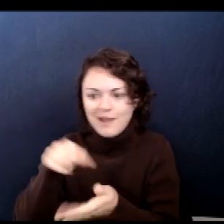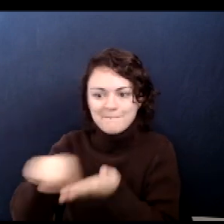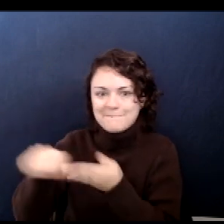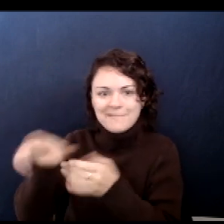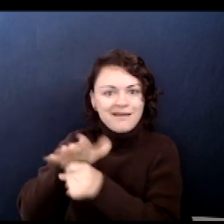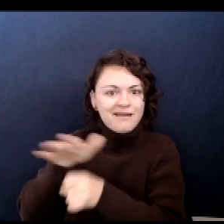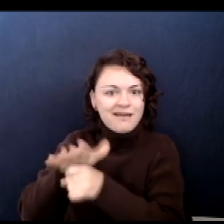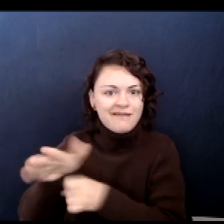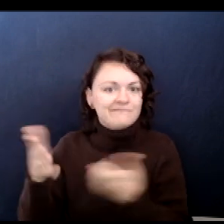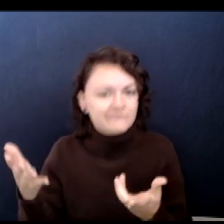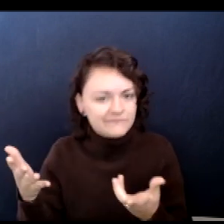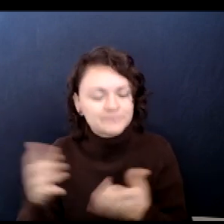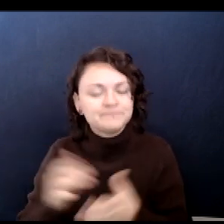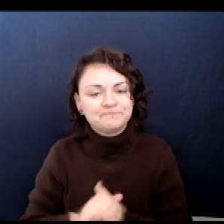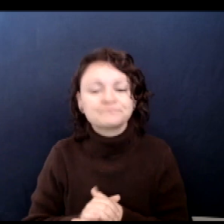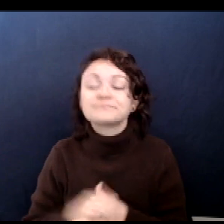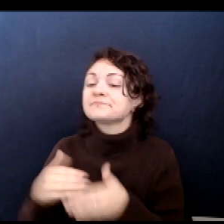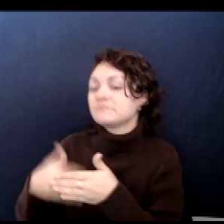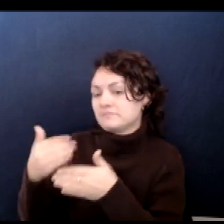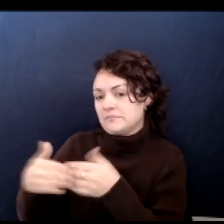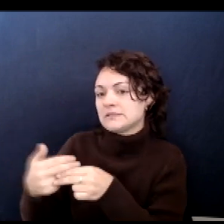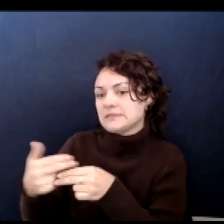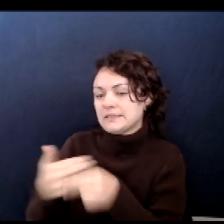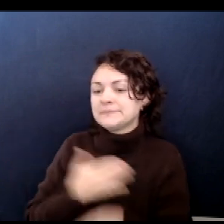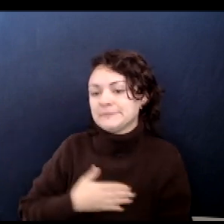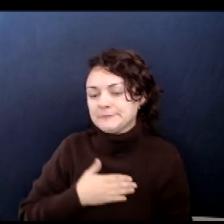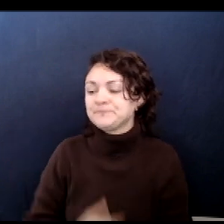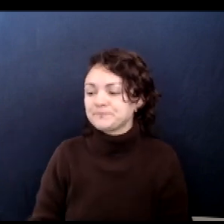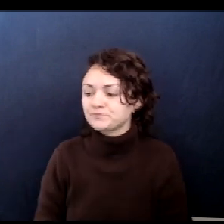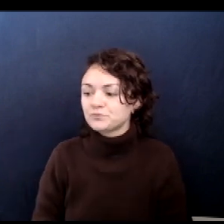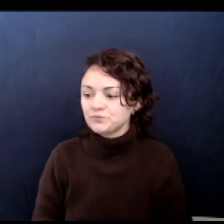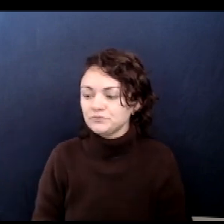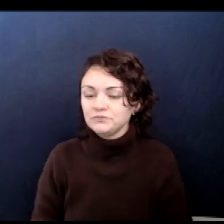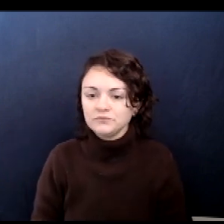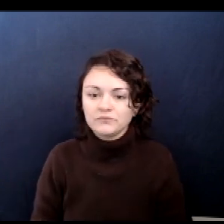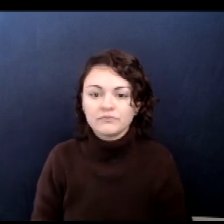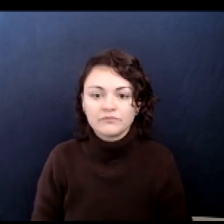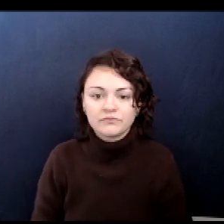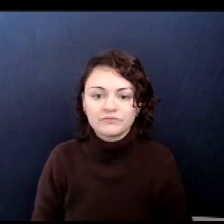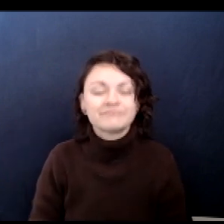Next slide please. Thank you.